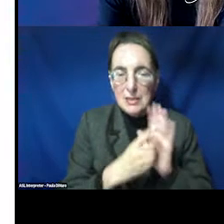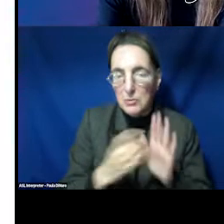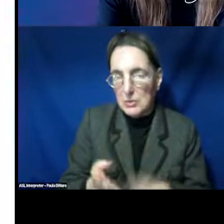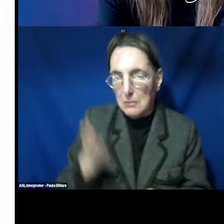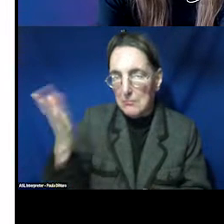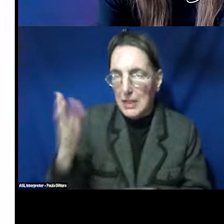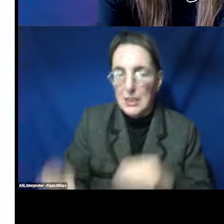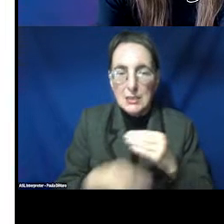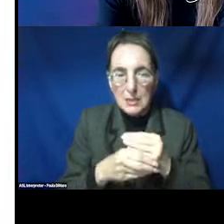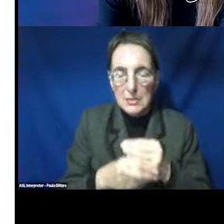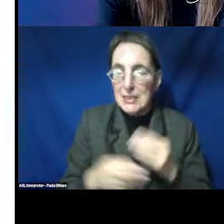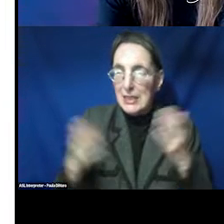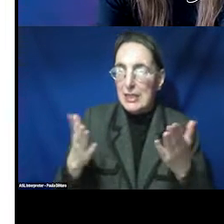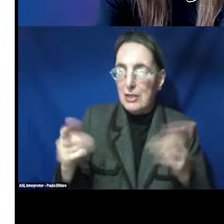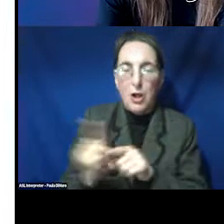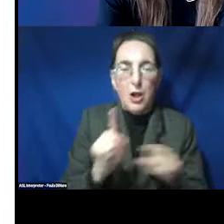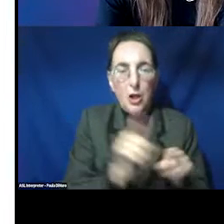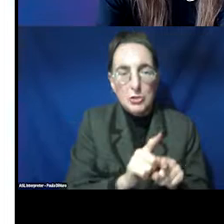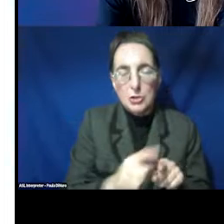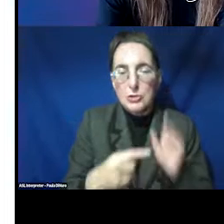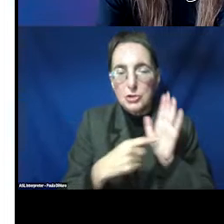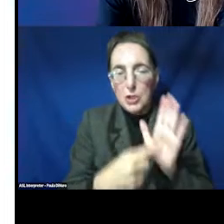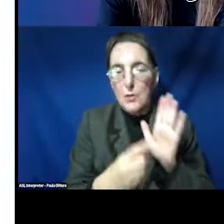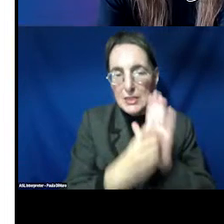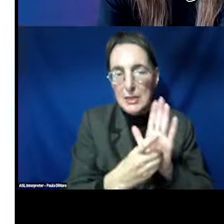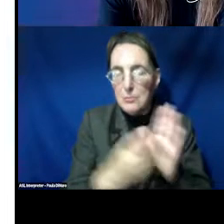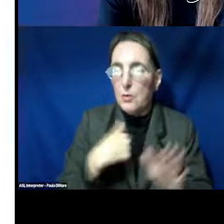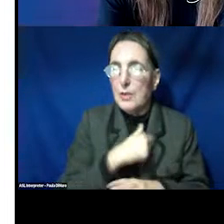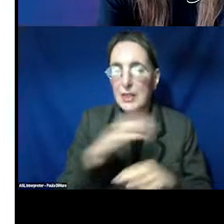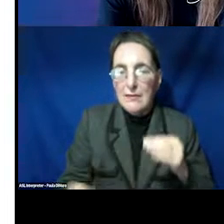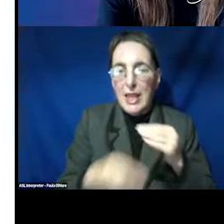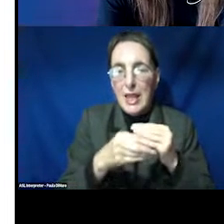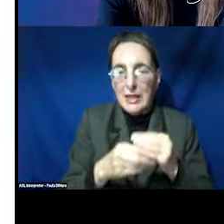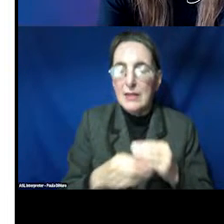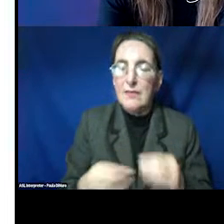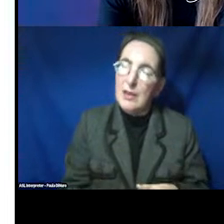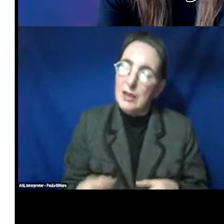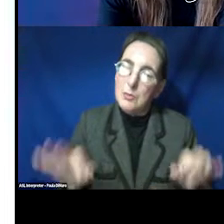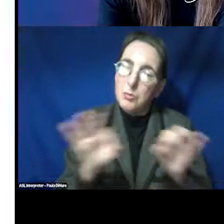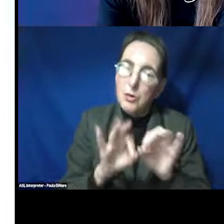Here, I'll also go through this on the demo. We have added the relevant FAQs and information